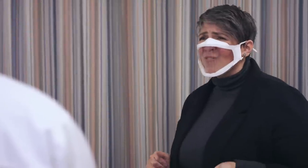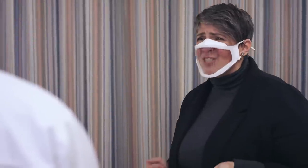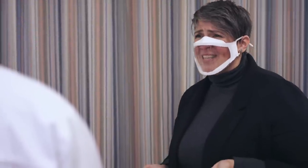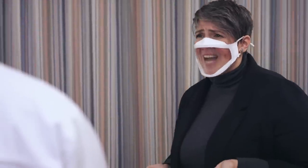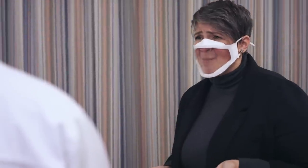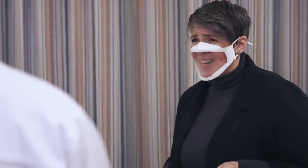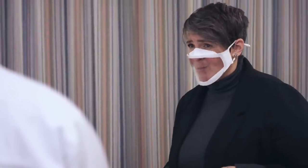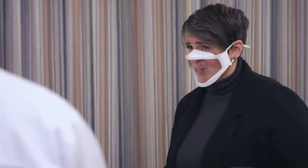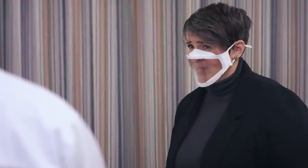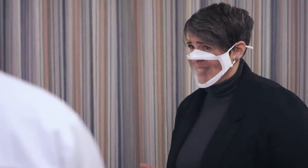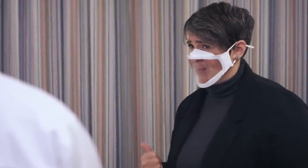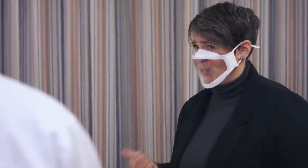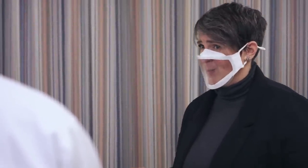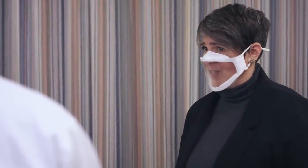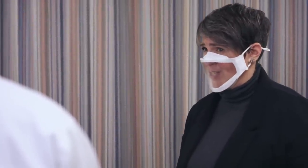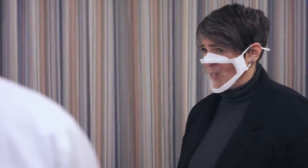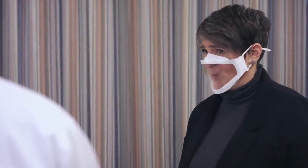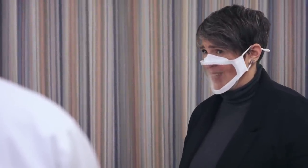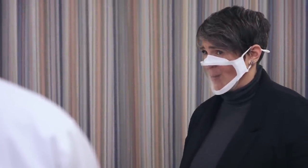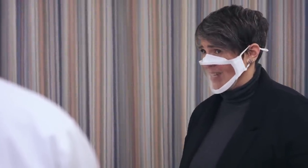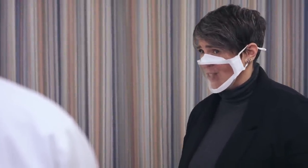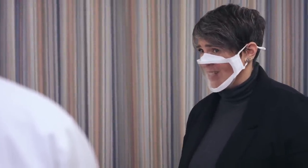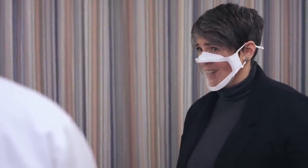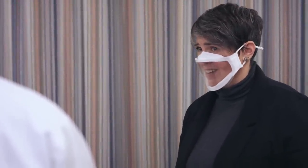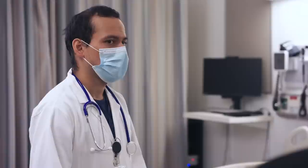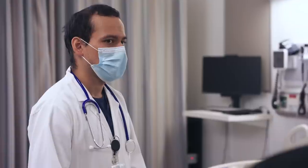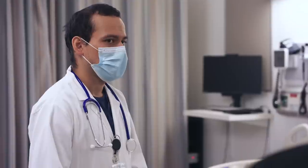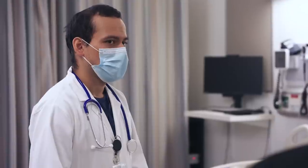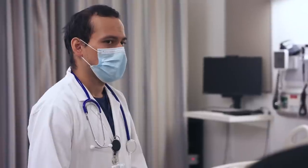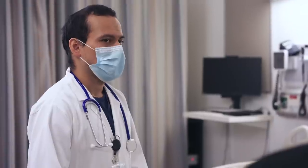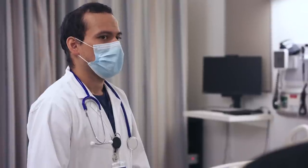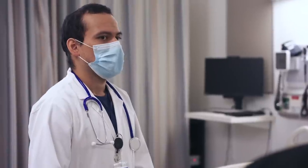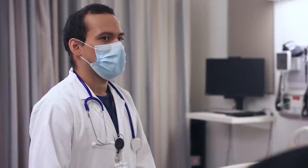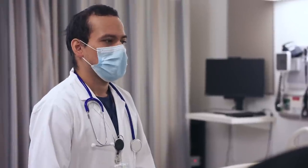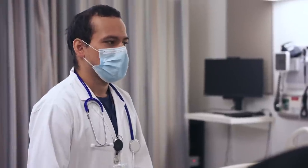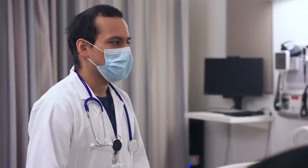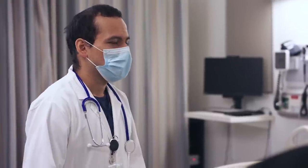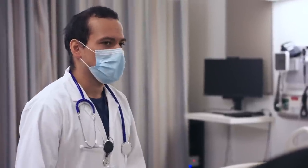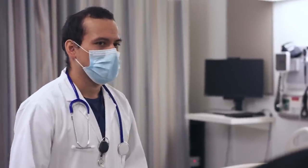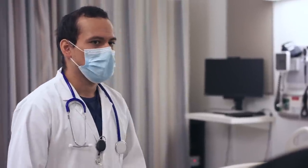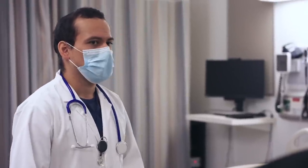Unfortunately, I’m unable to establish communication with the patient. Umm…Rita is from Brazil and uses Brazilian Sign Language.